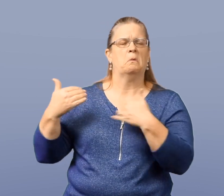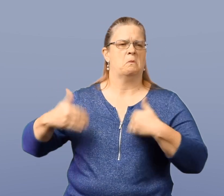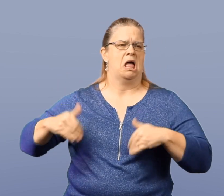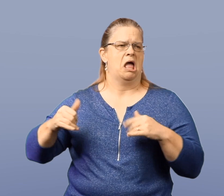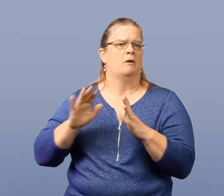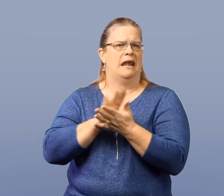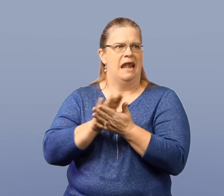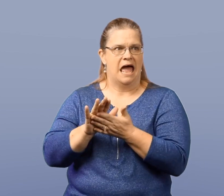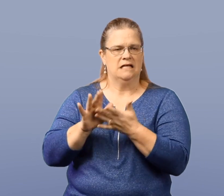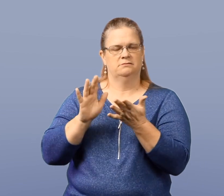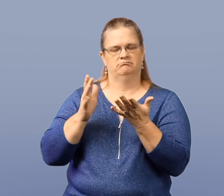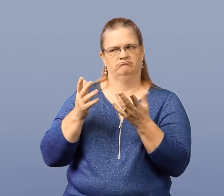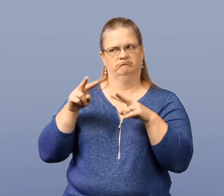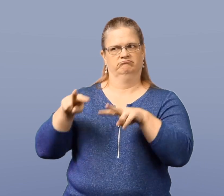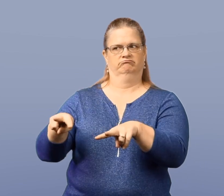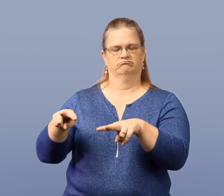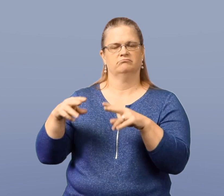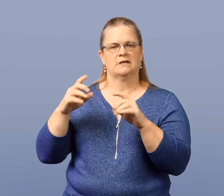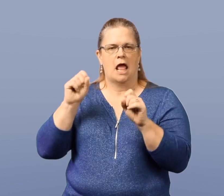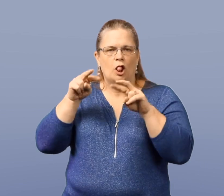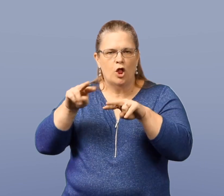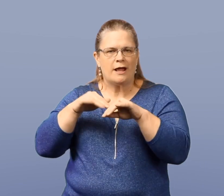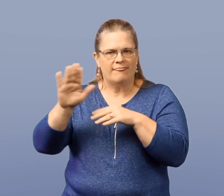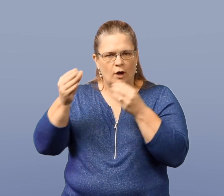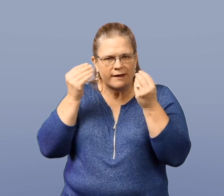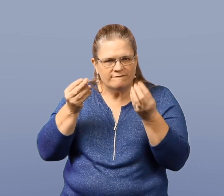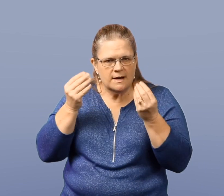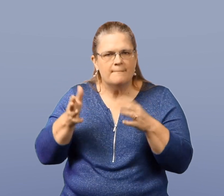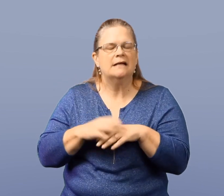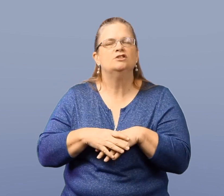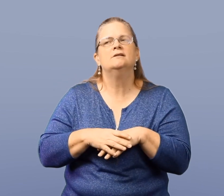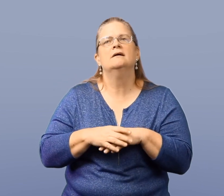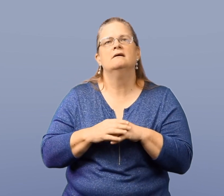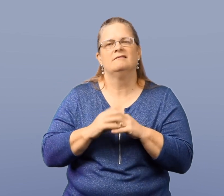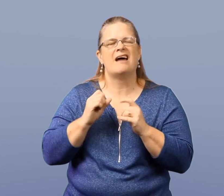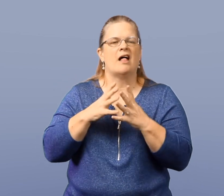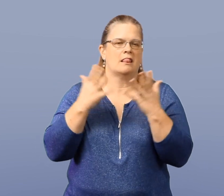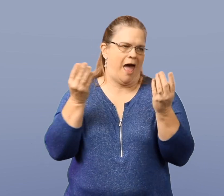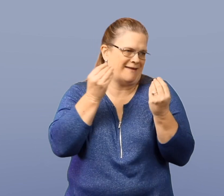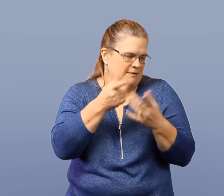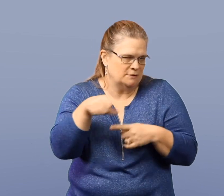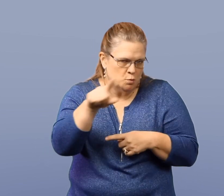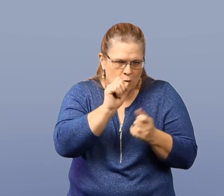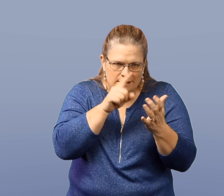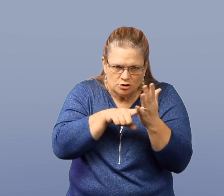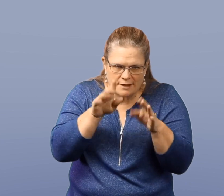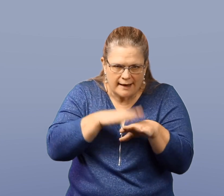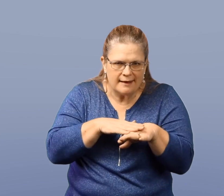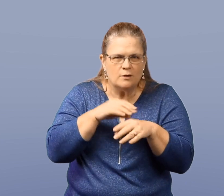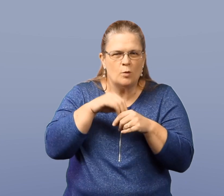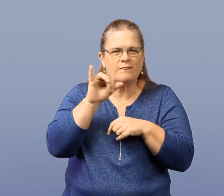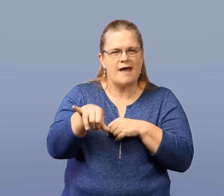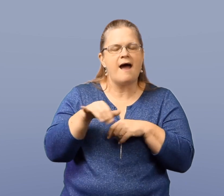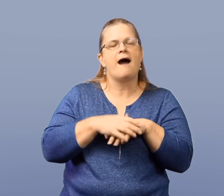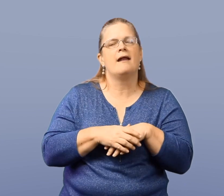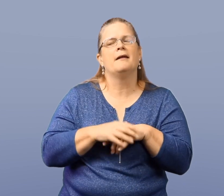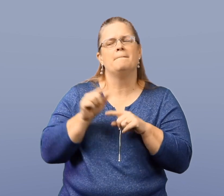This organization has a wealth of information available to the public that you can check into yourself.